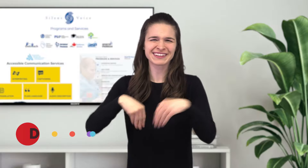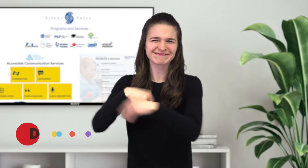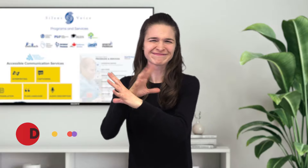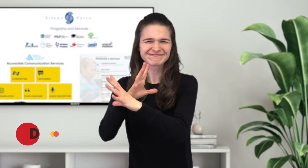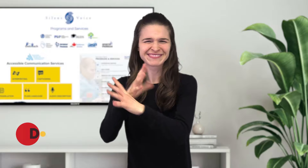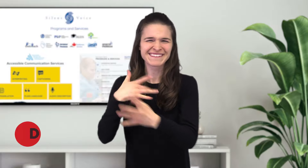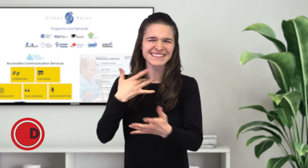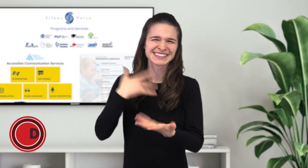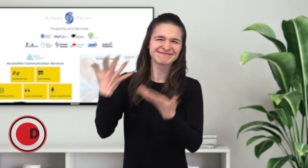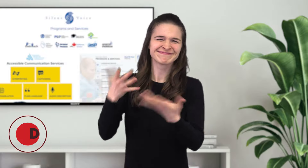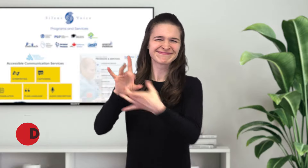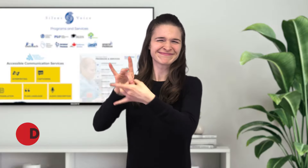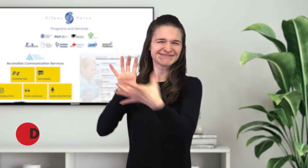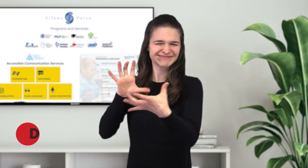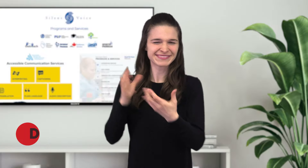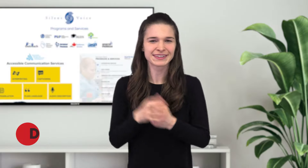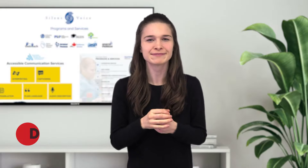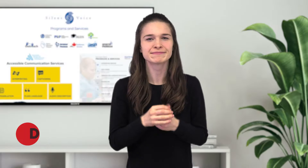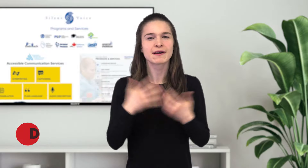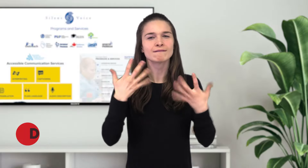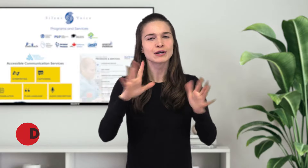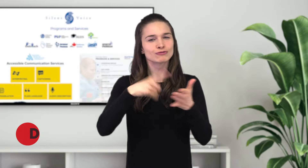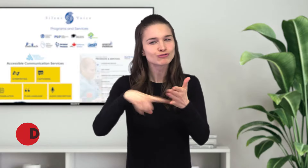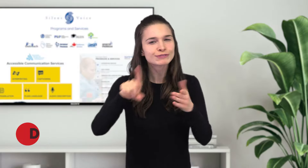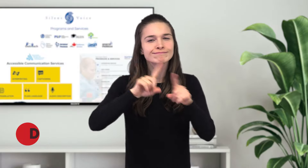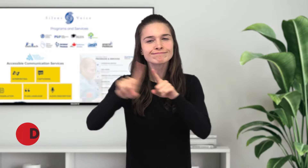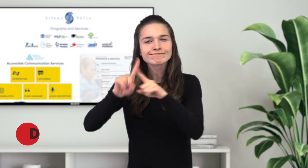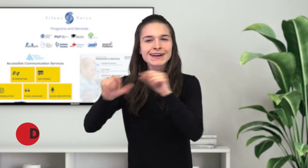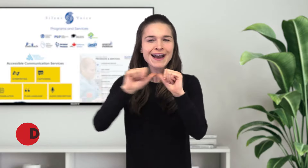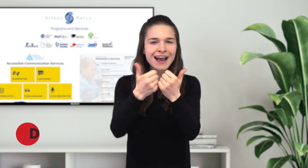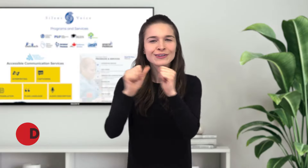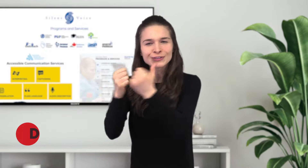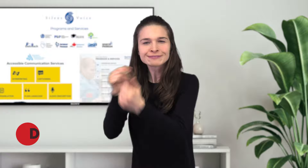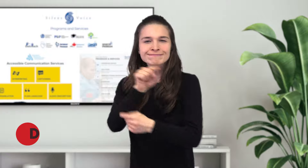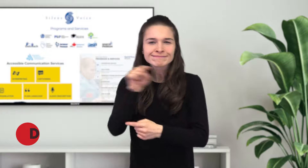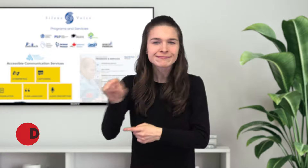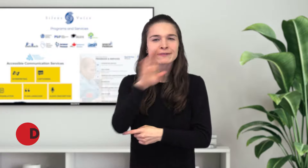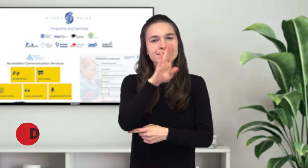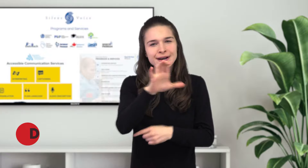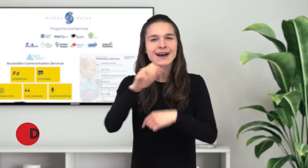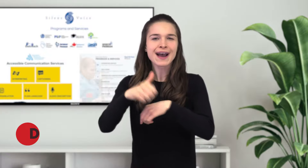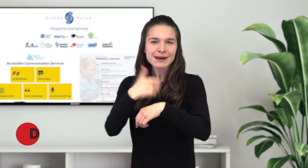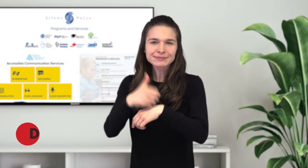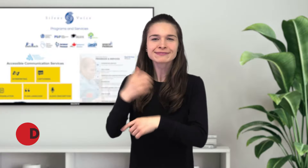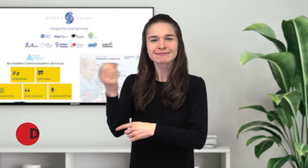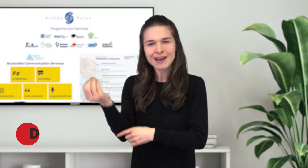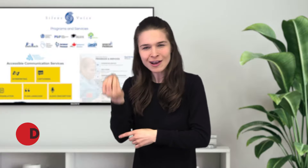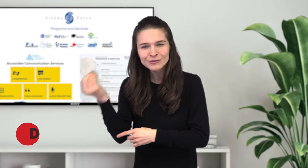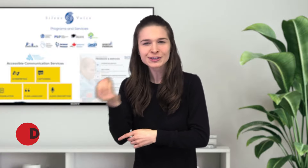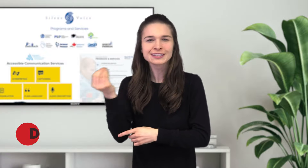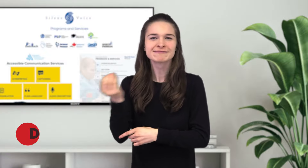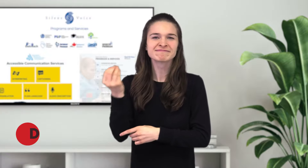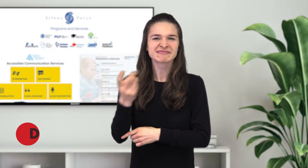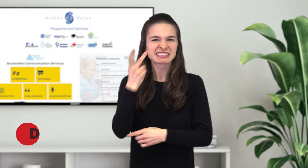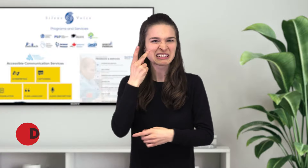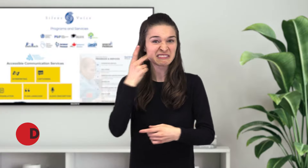Otherwise, they feel disconnected. I checked with Deaf and hard-of-hearing service agencies in British Columbia, Alberta, and Ontario